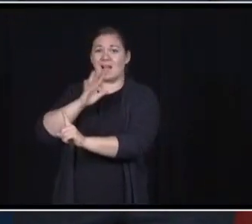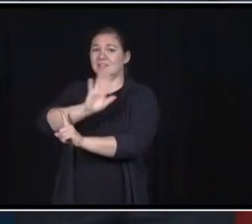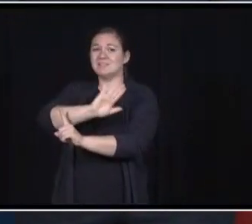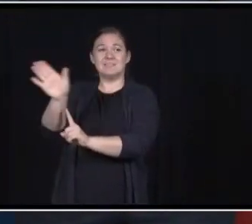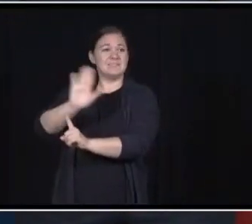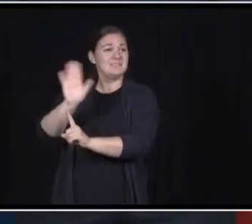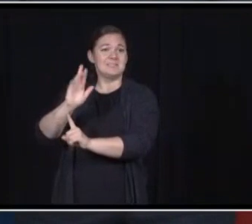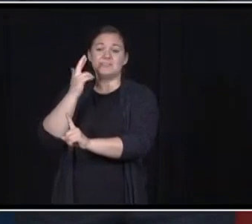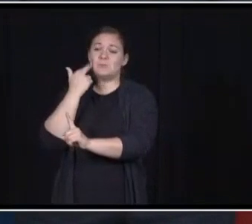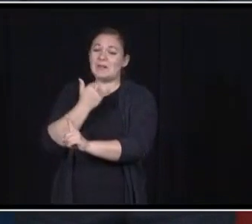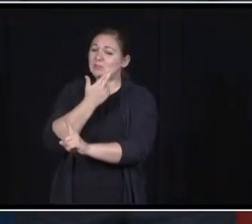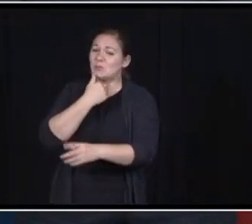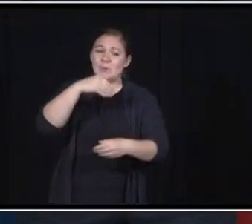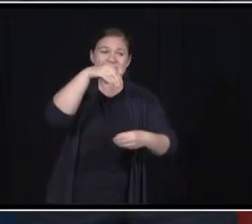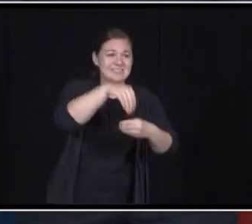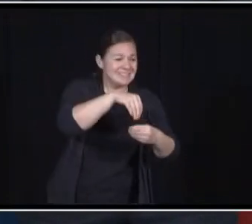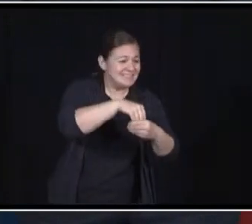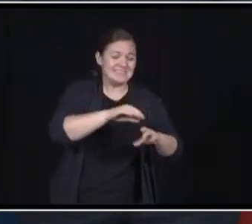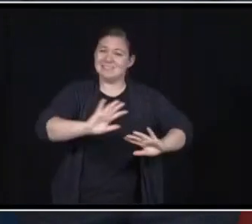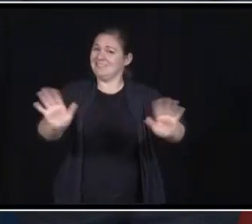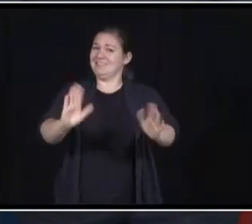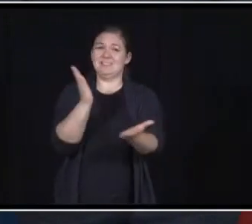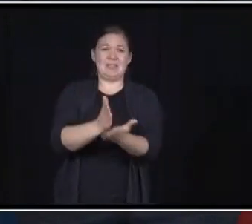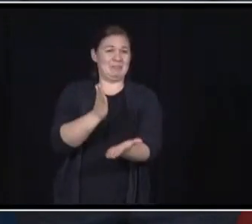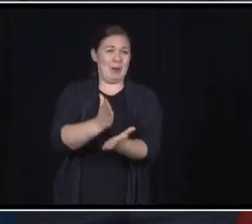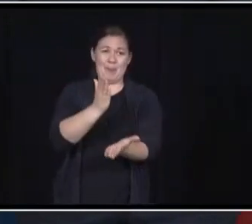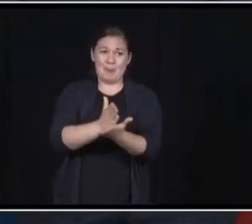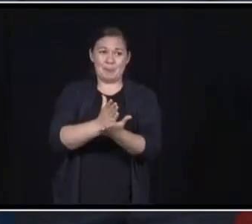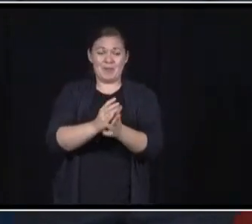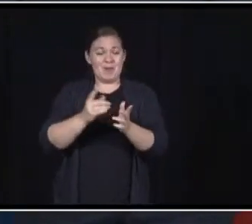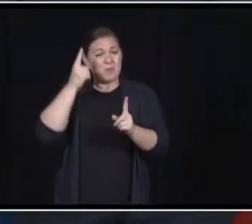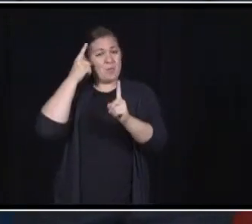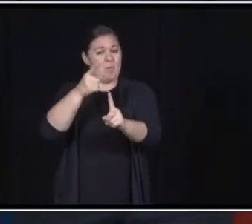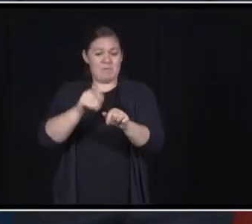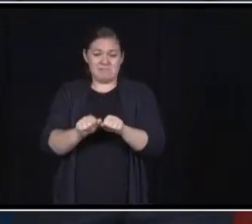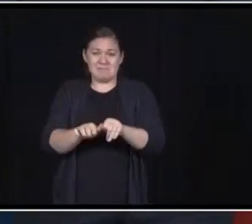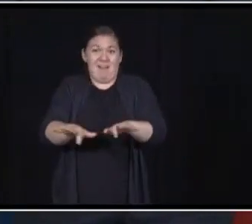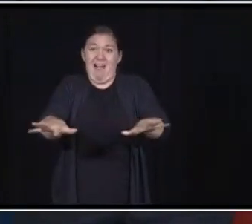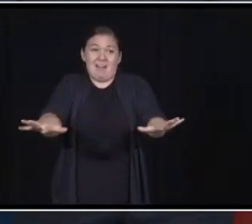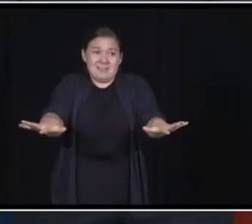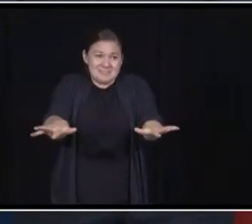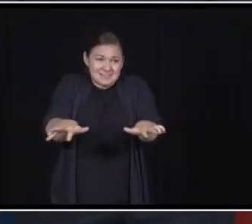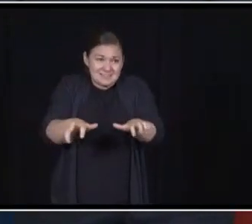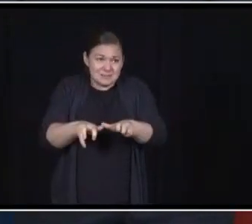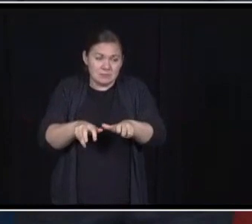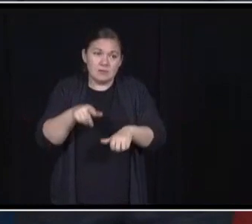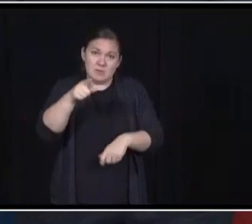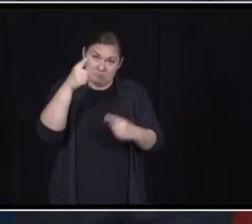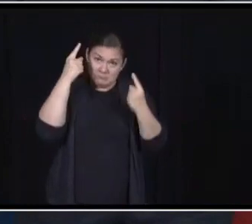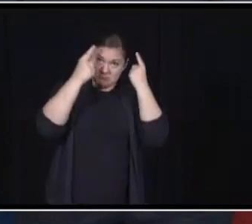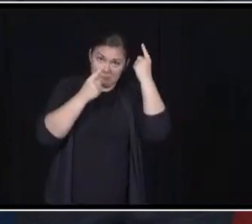in Toronto, Peel and all 12. There is a recommendation to you to restrict indoor dining into the province get